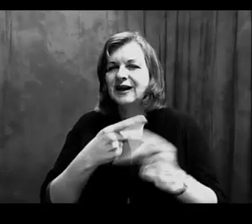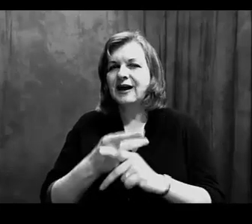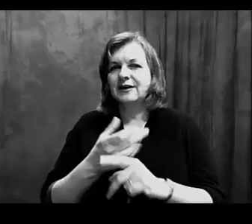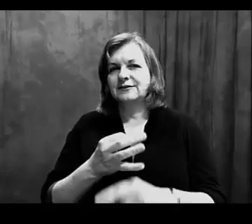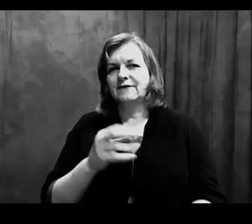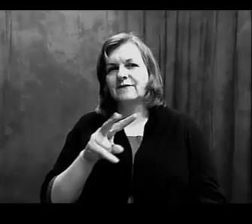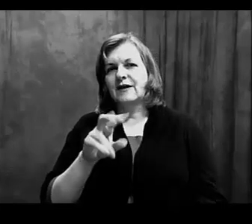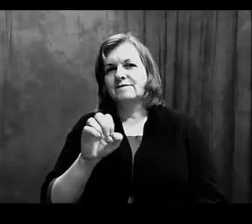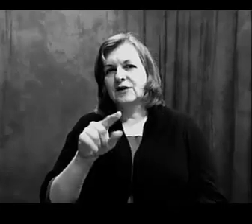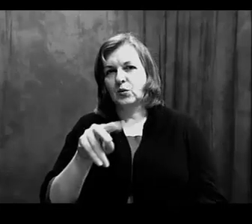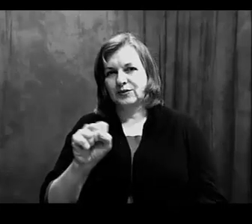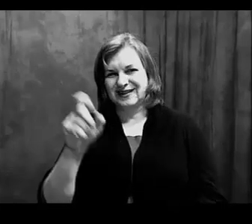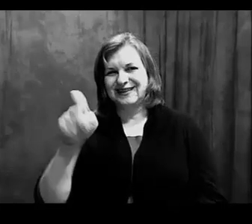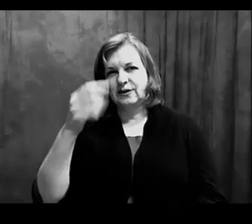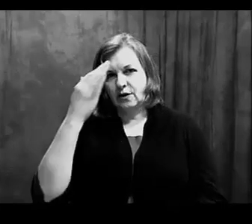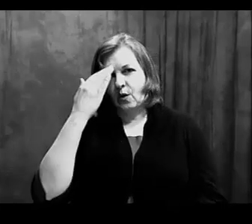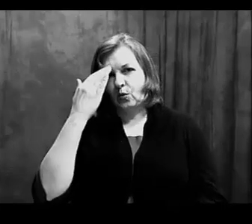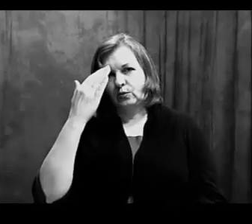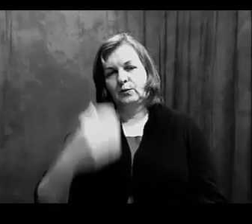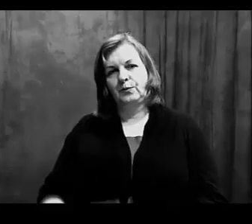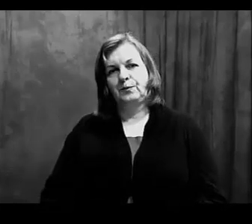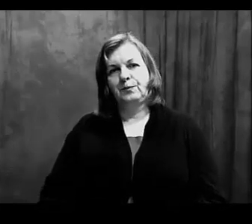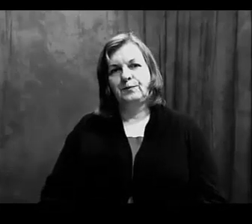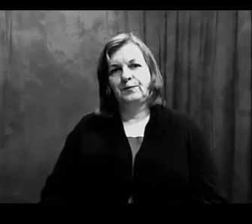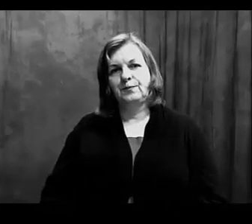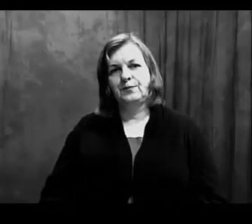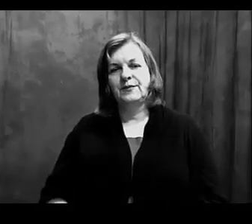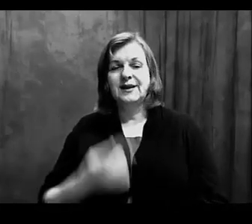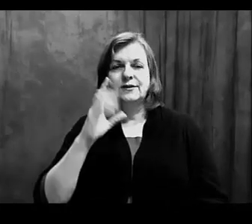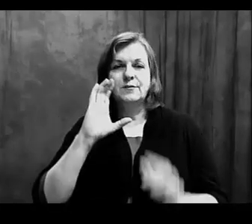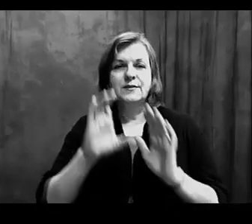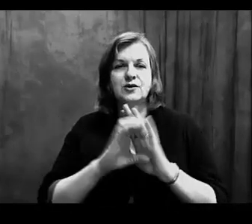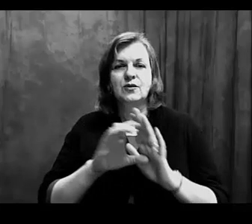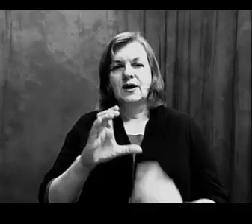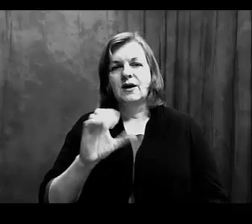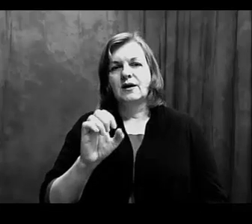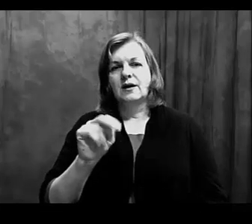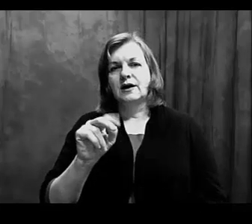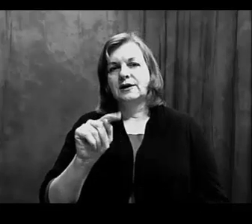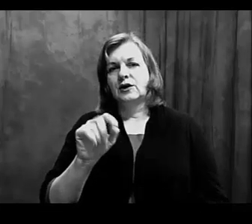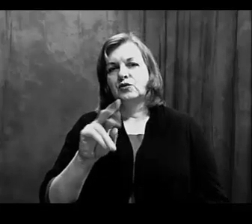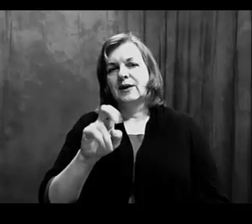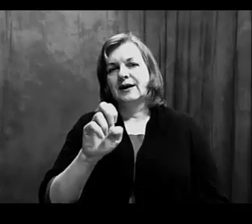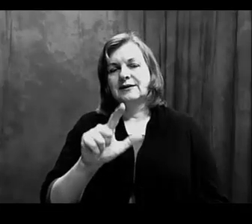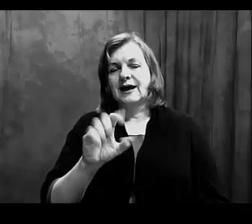so these are very specific vacuoles so